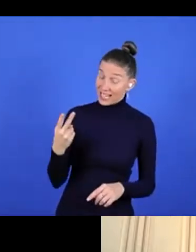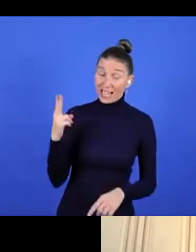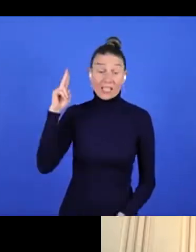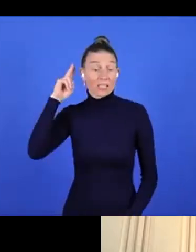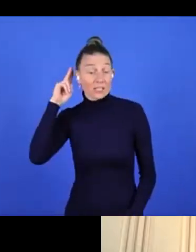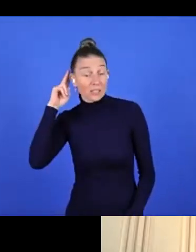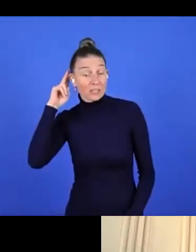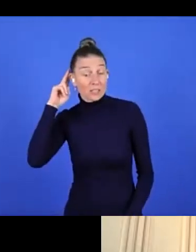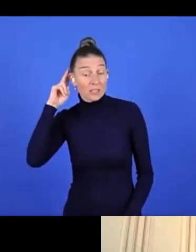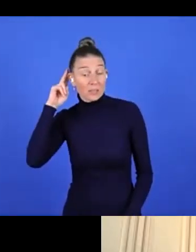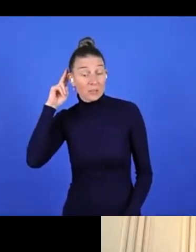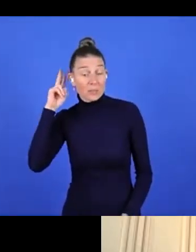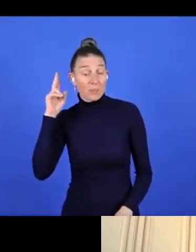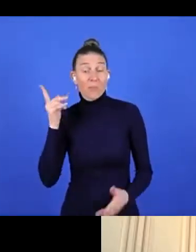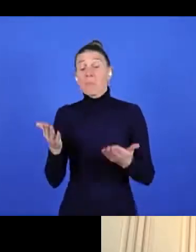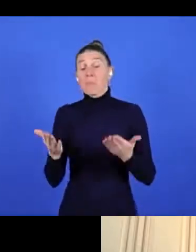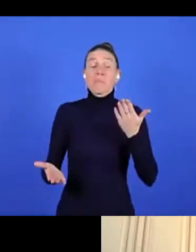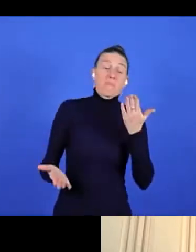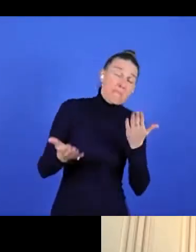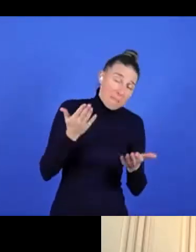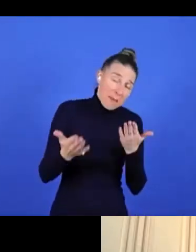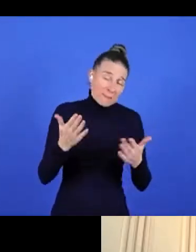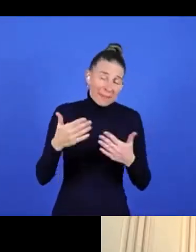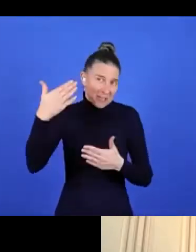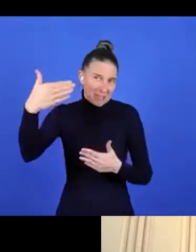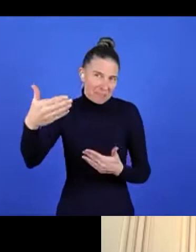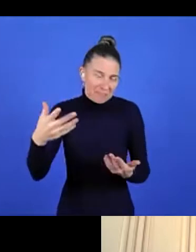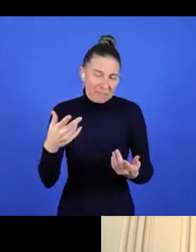, my mom actually asked me if I would consider getting a sgd